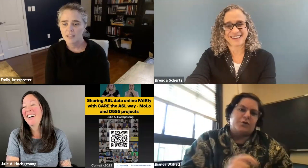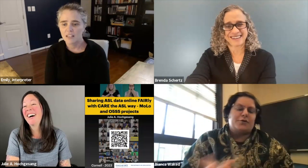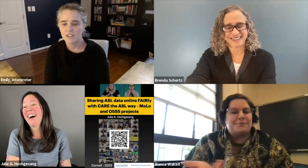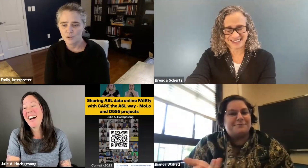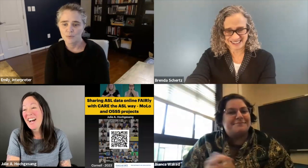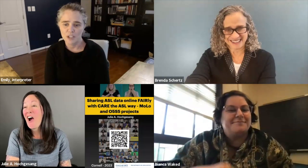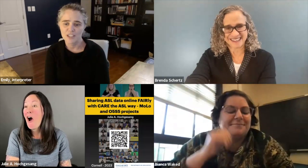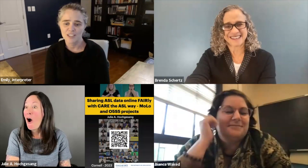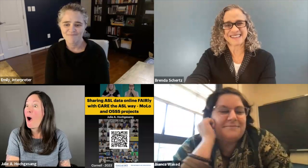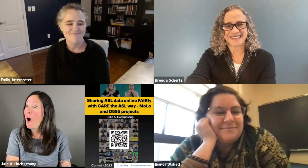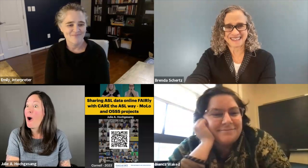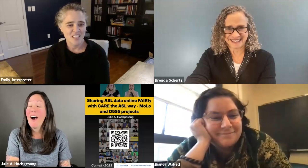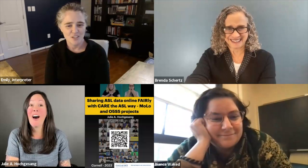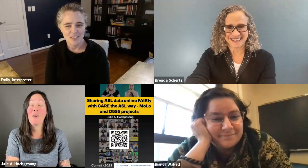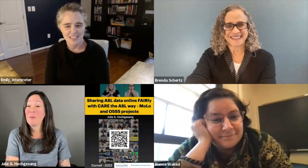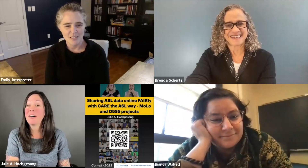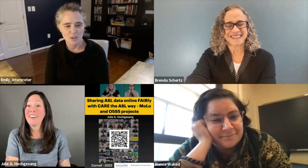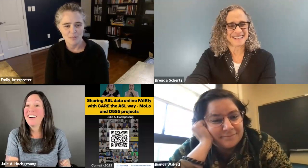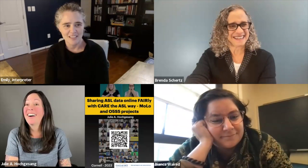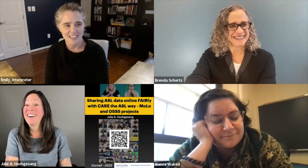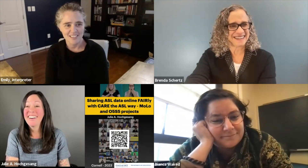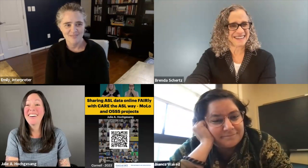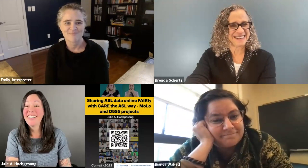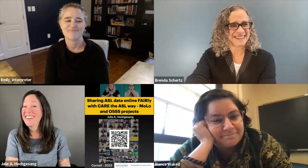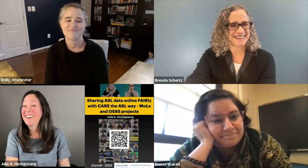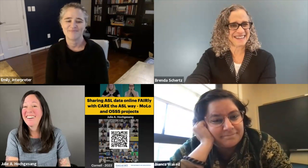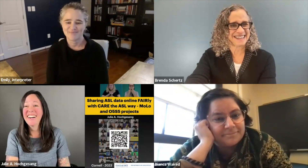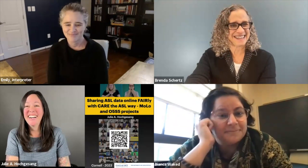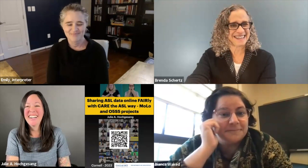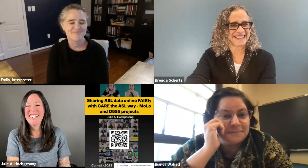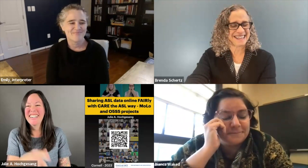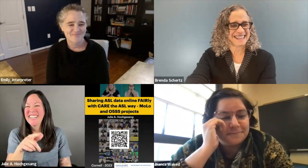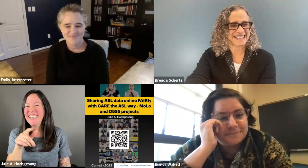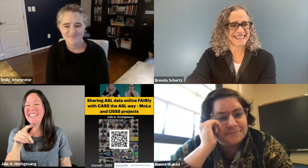in your work can you say more about